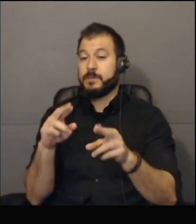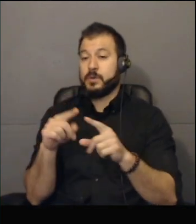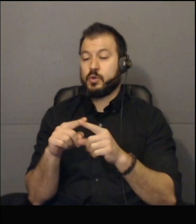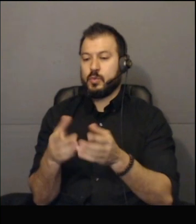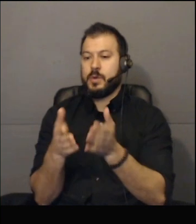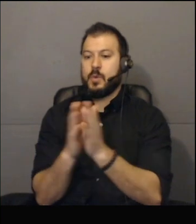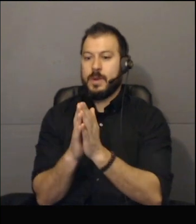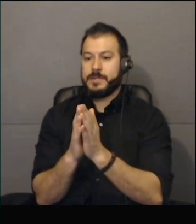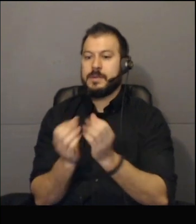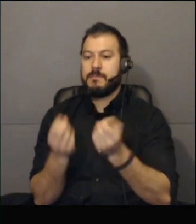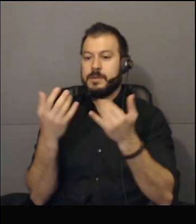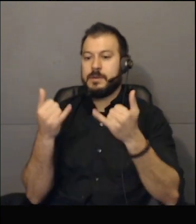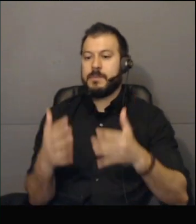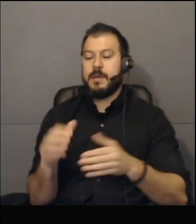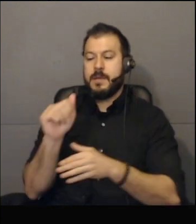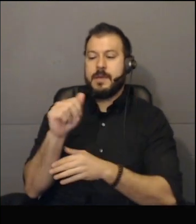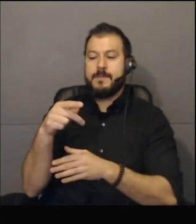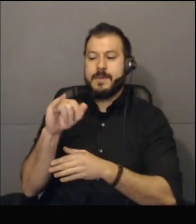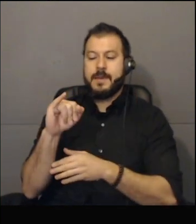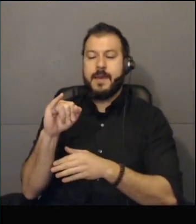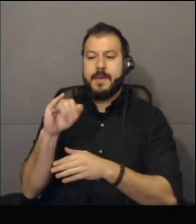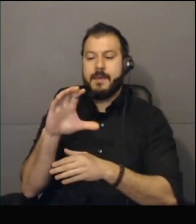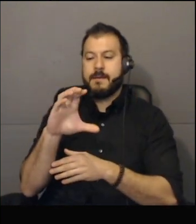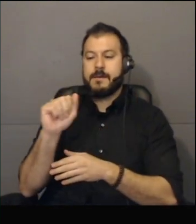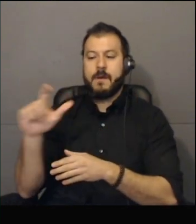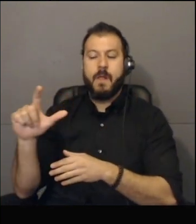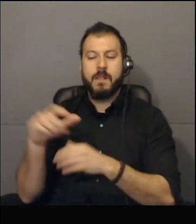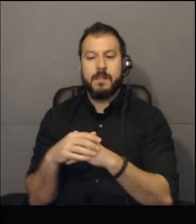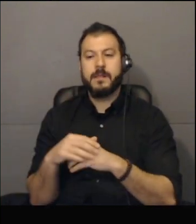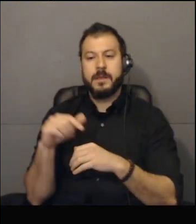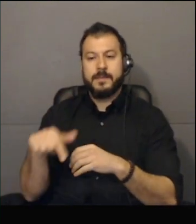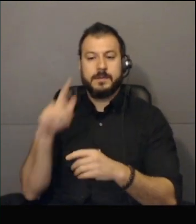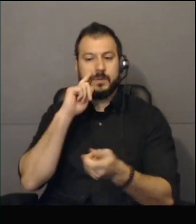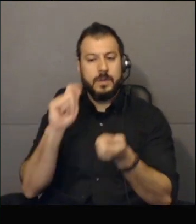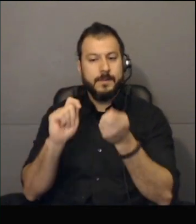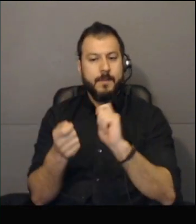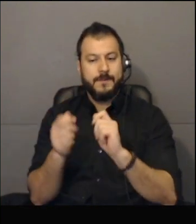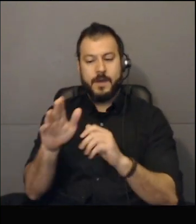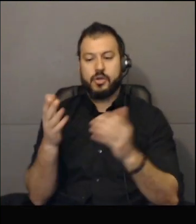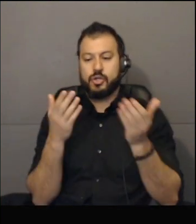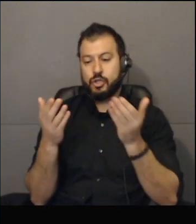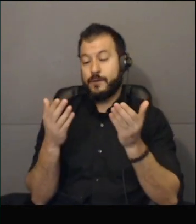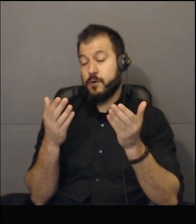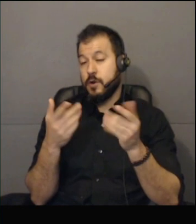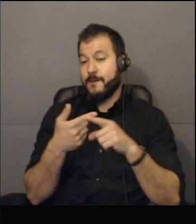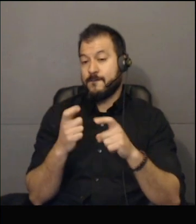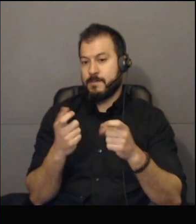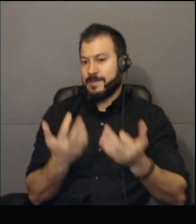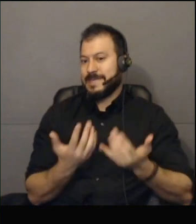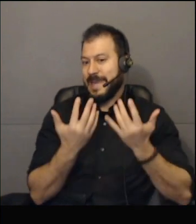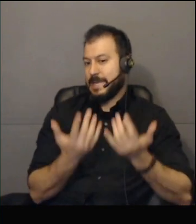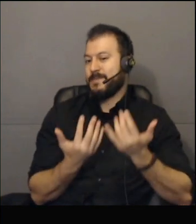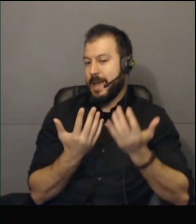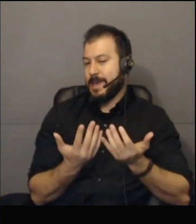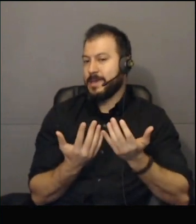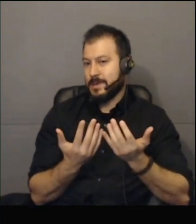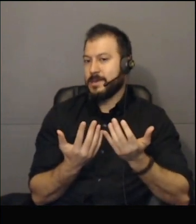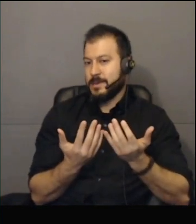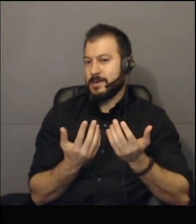Multiplayer server API call this call will essentially modify your server from a standing by state to active state where